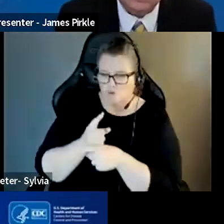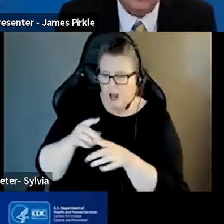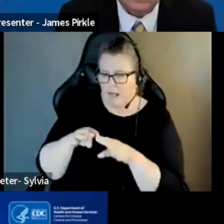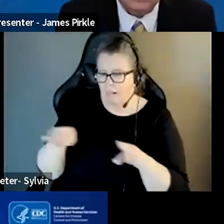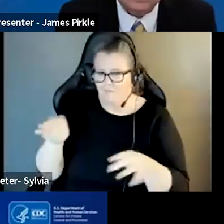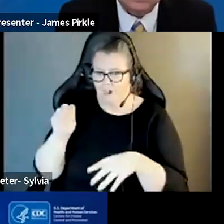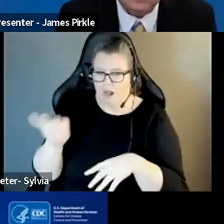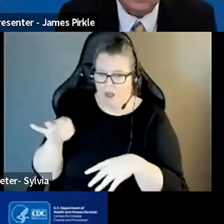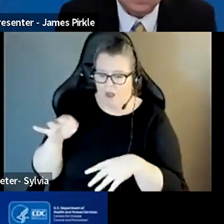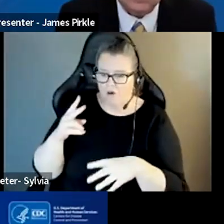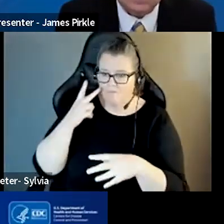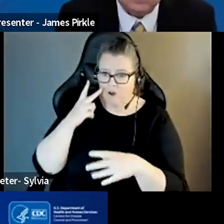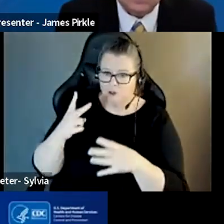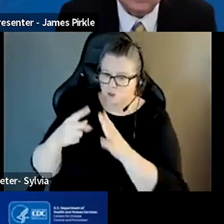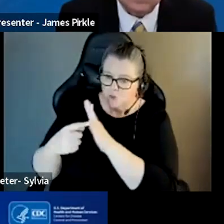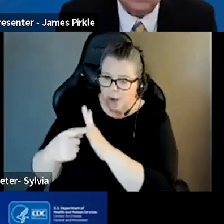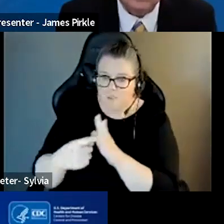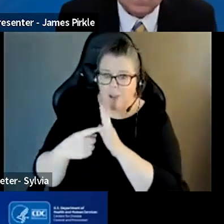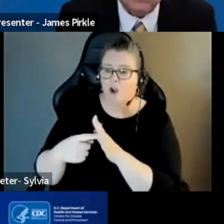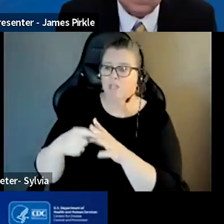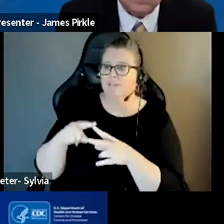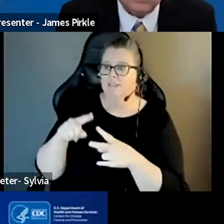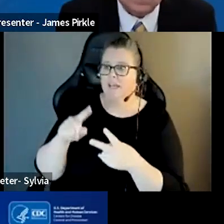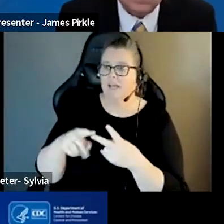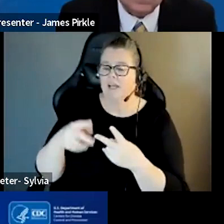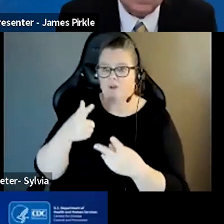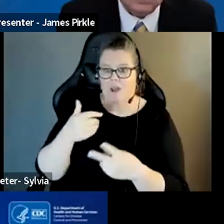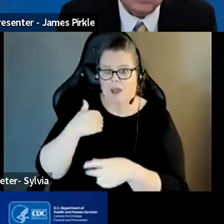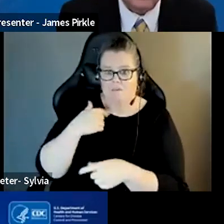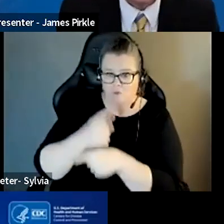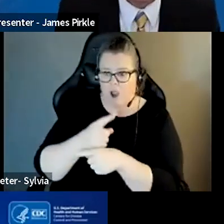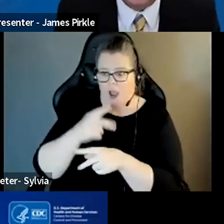how do you manage to a quality plan? How do you think about that?